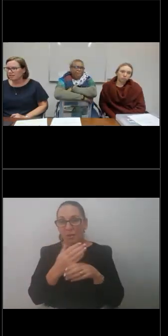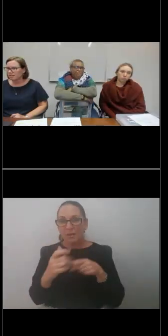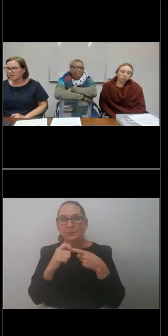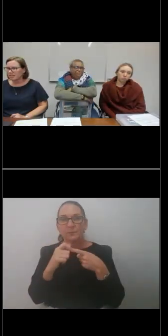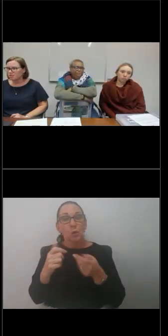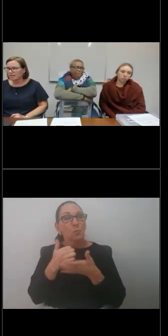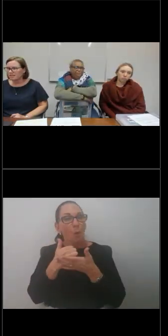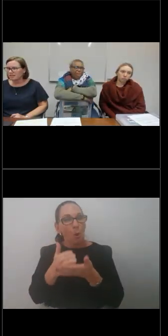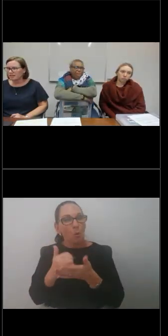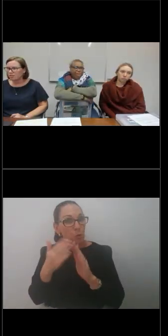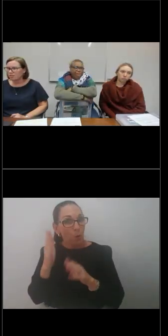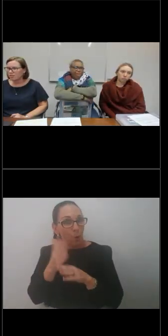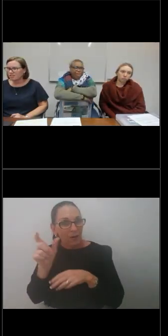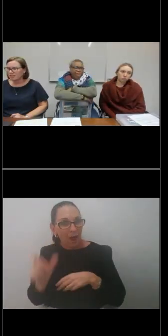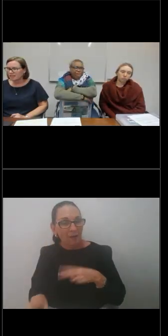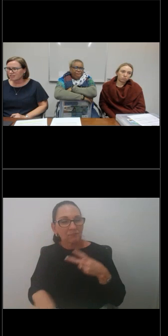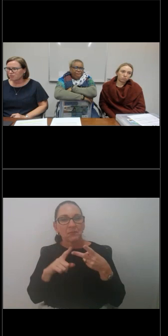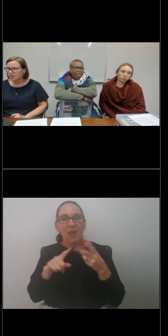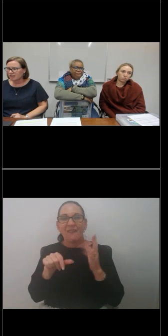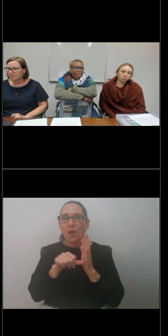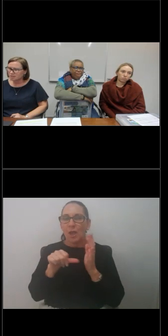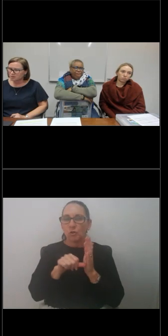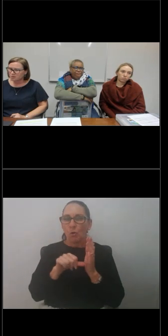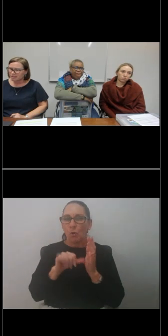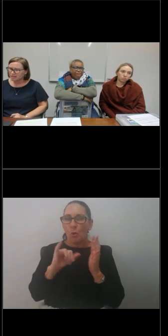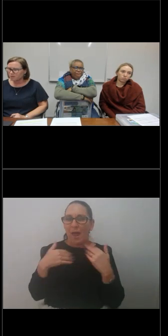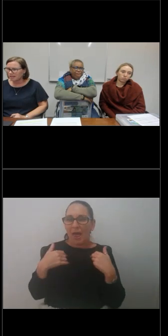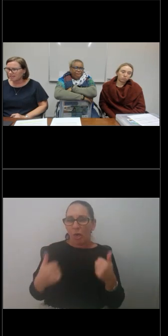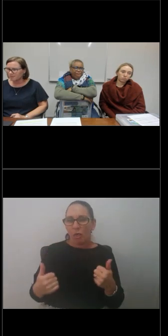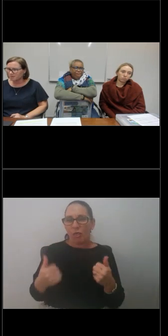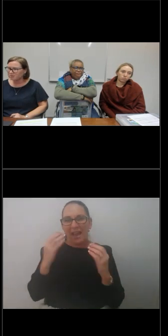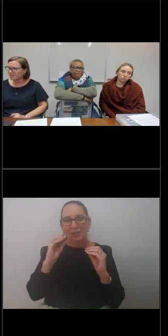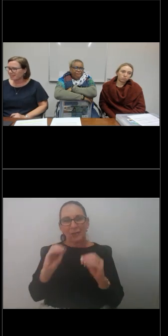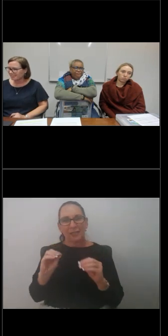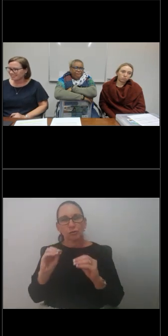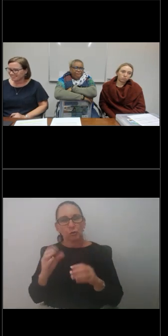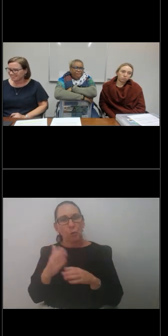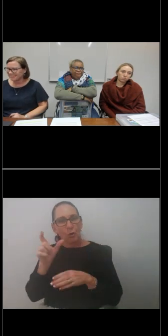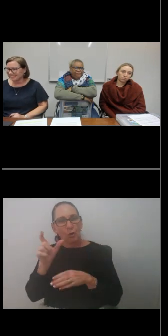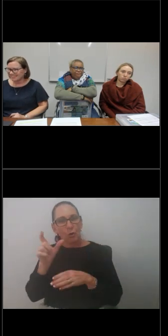financial counsellor health or education worker social worker lawyer or other,